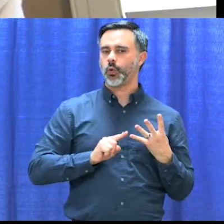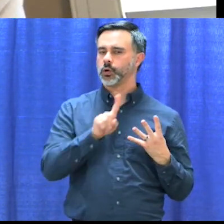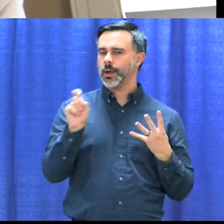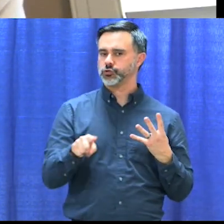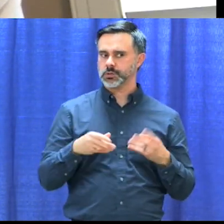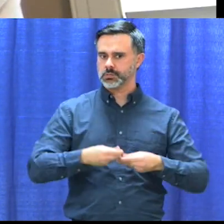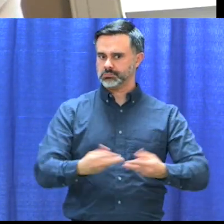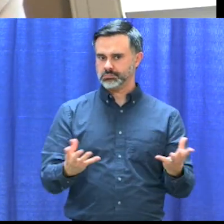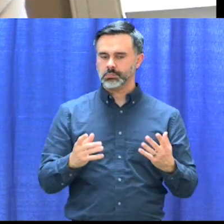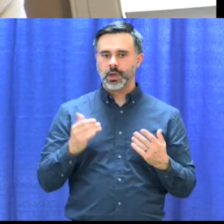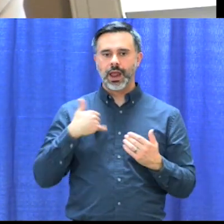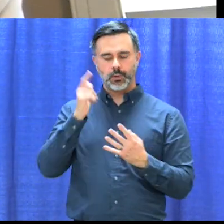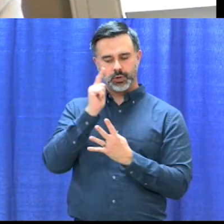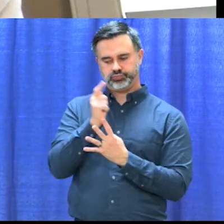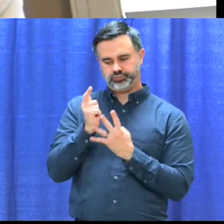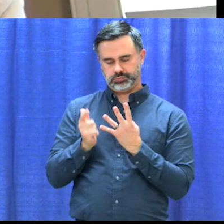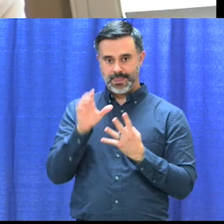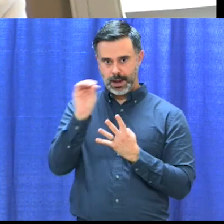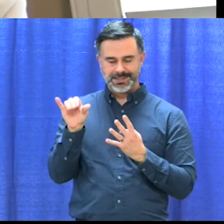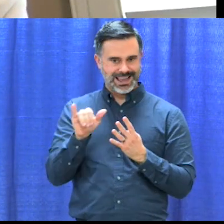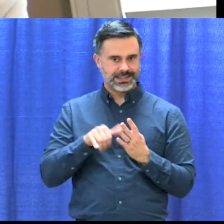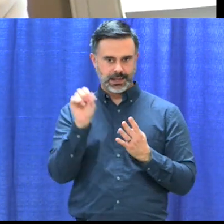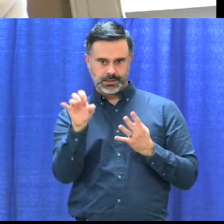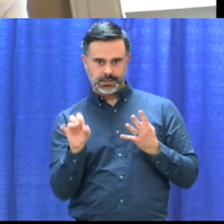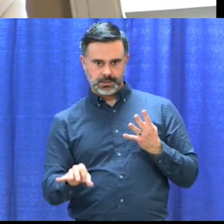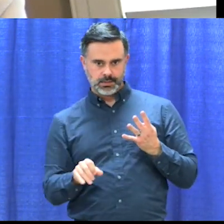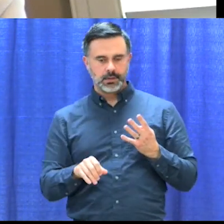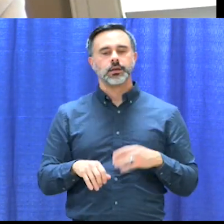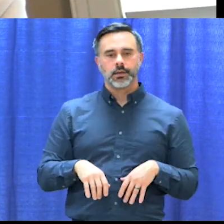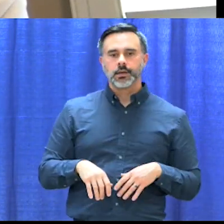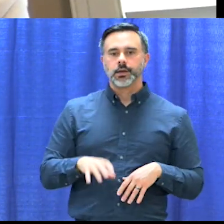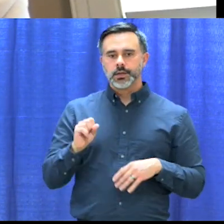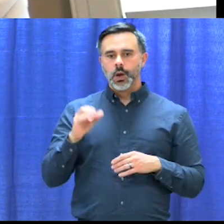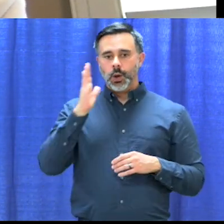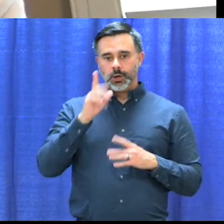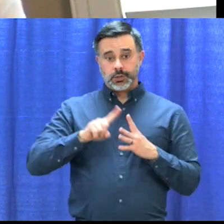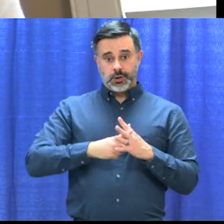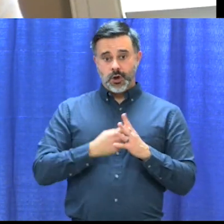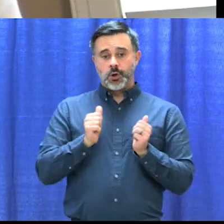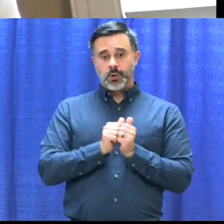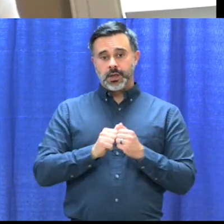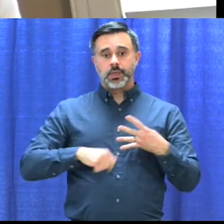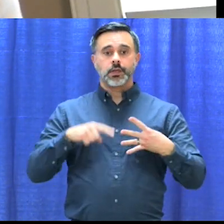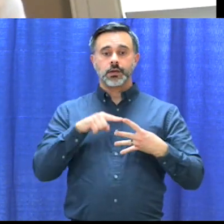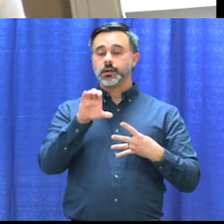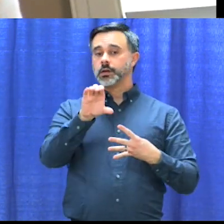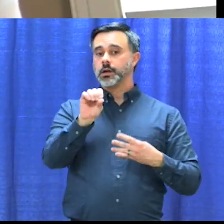going in the order as I wrote them down that I knew that they were on the call. So we're going to start with the representative from Comcast.